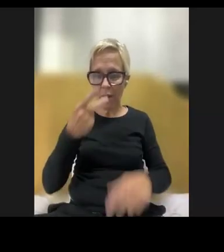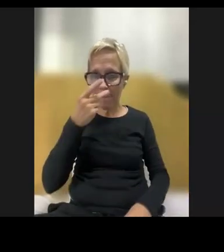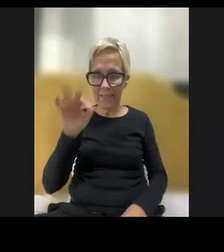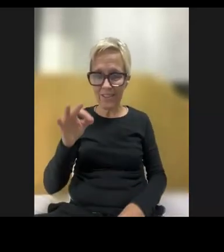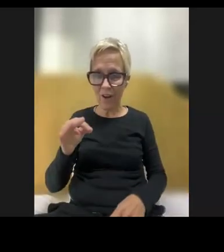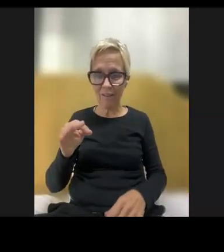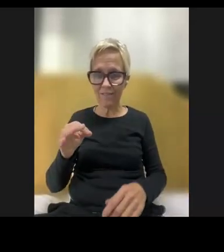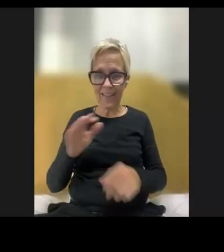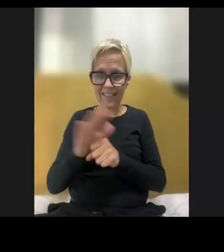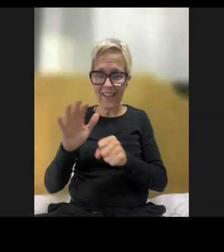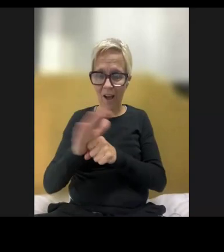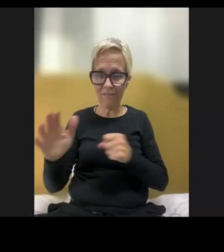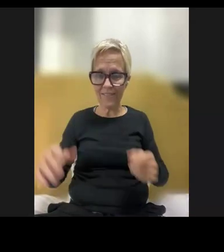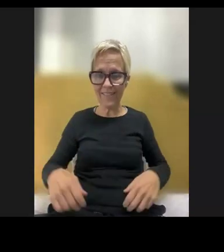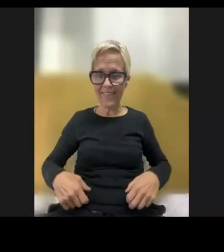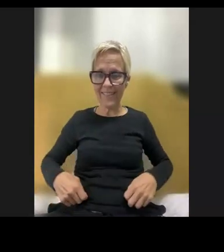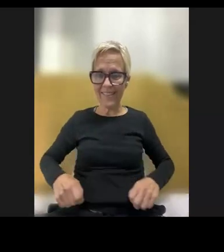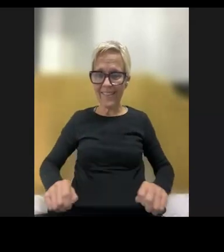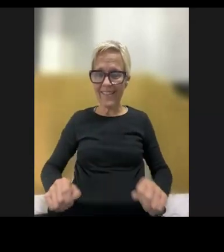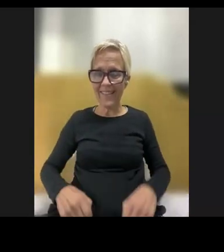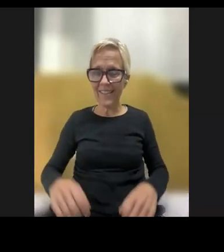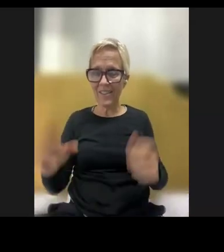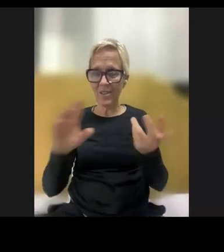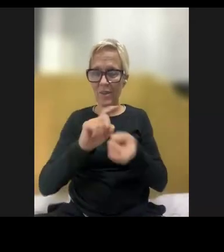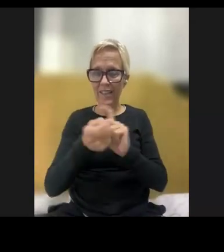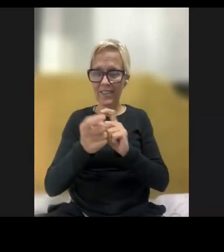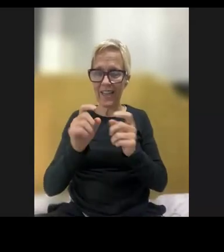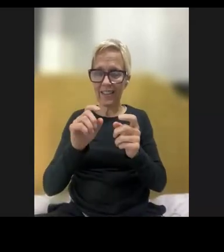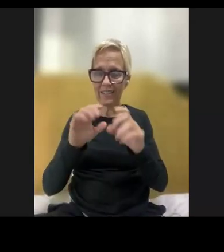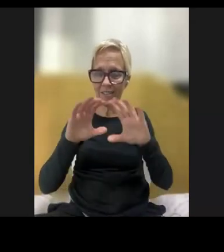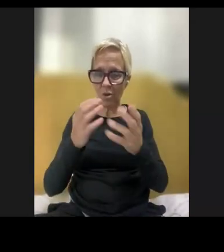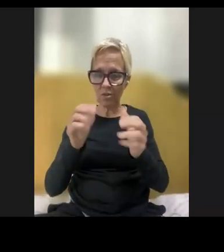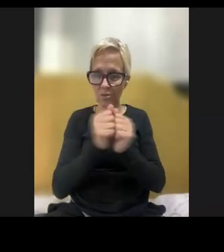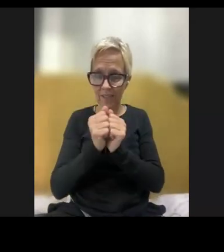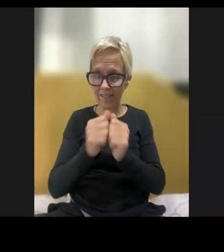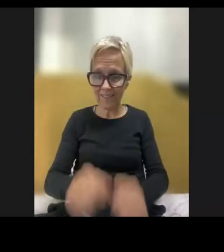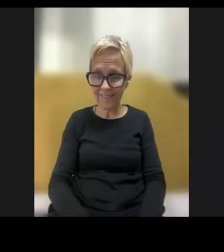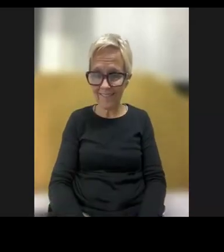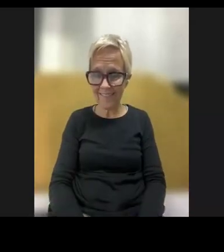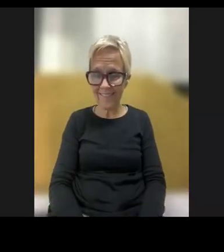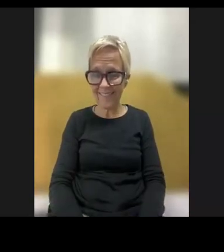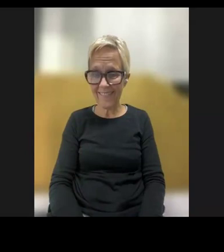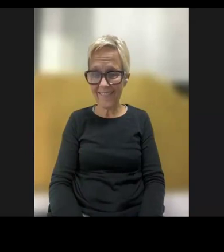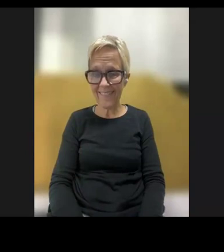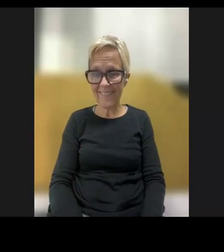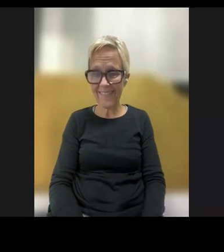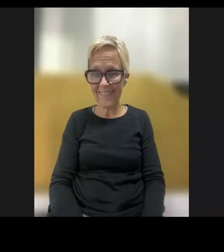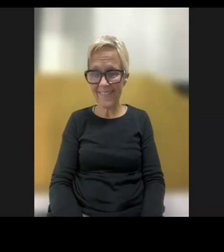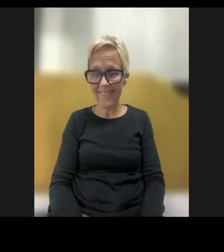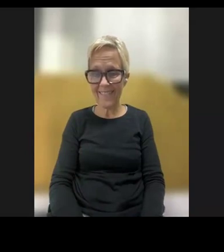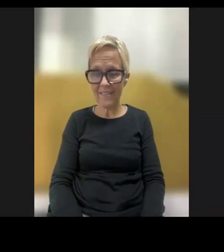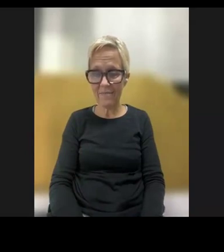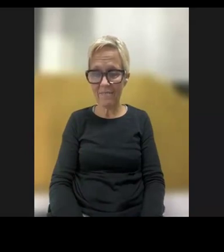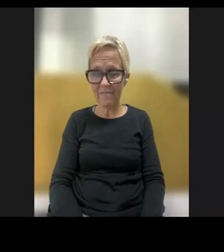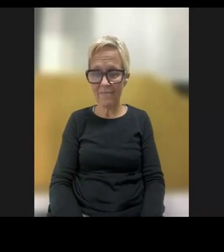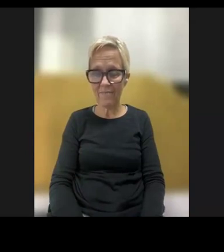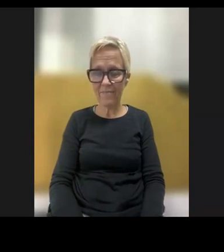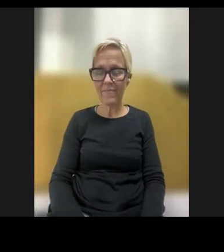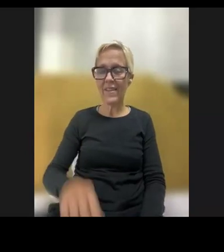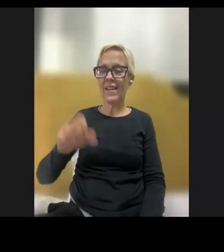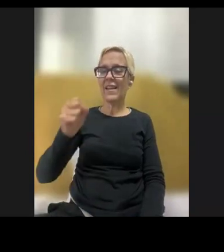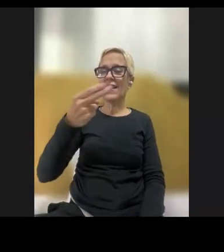Any comments?